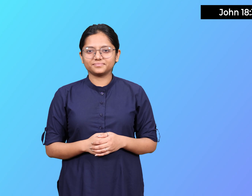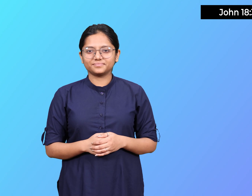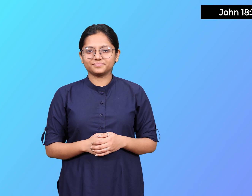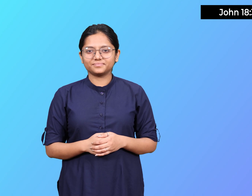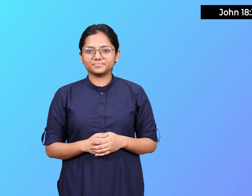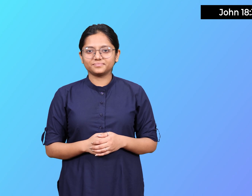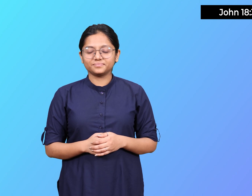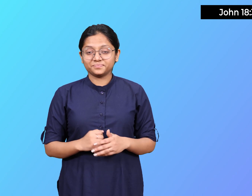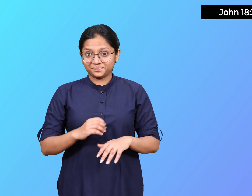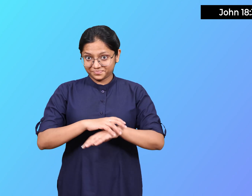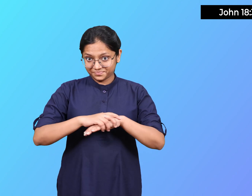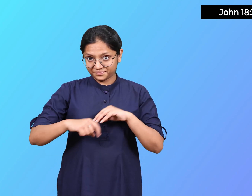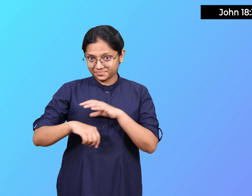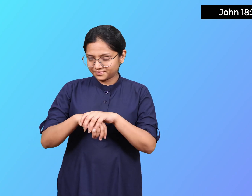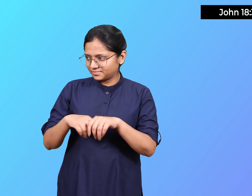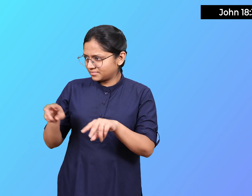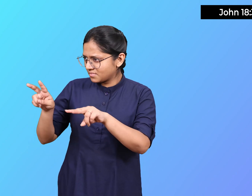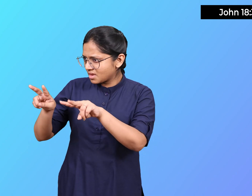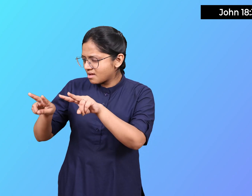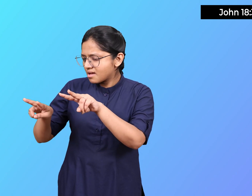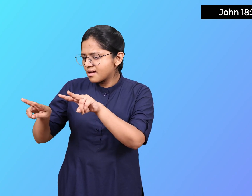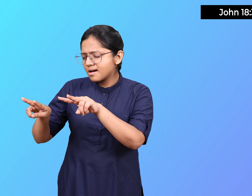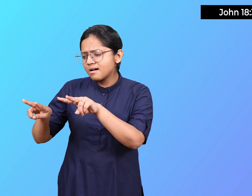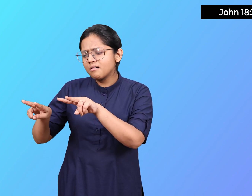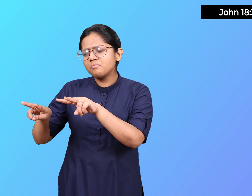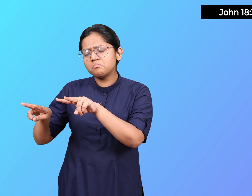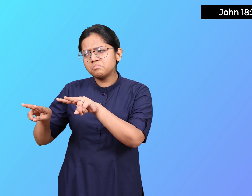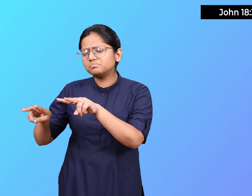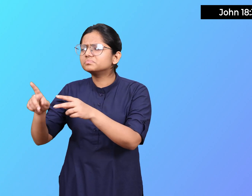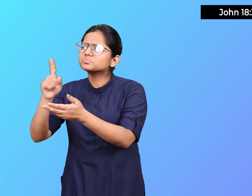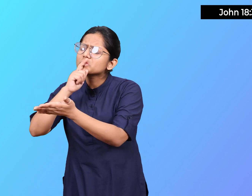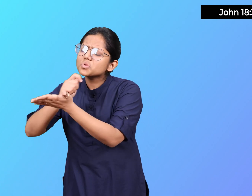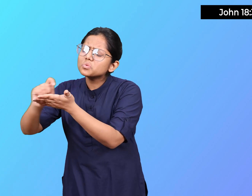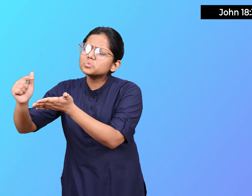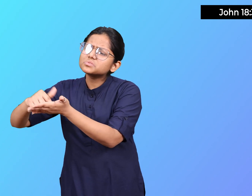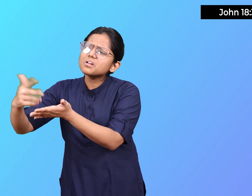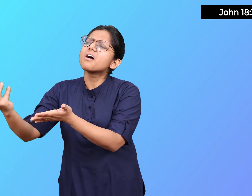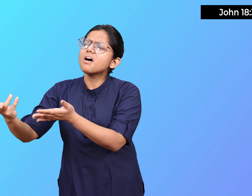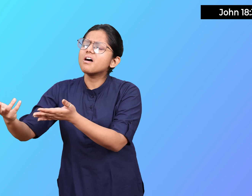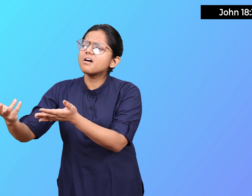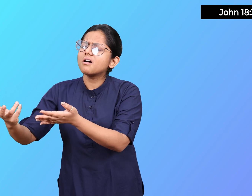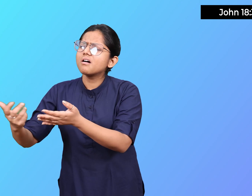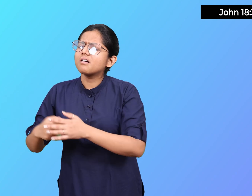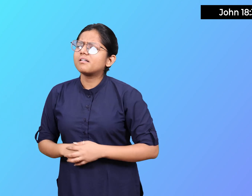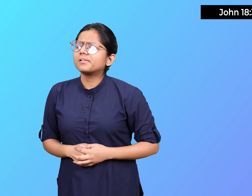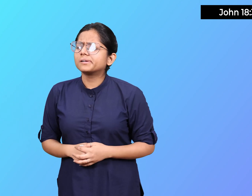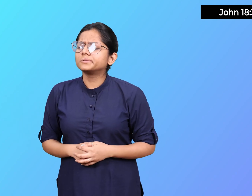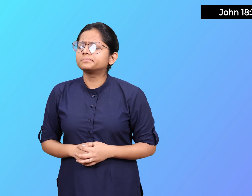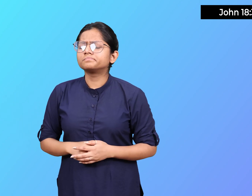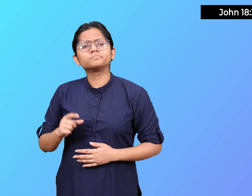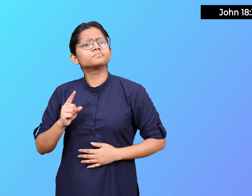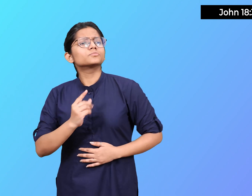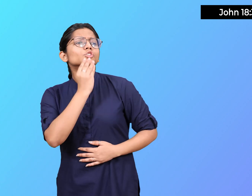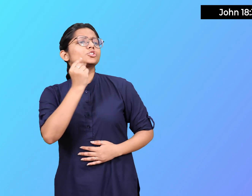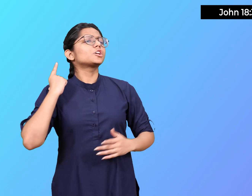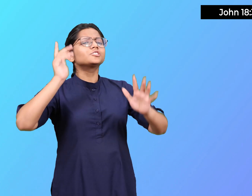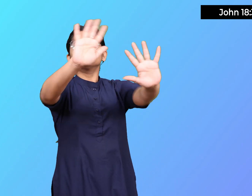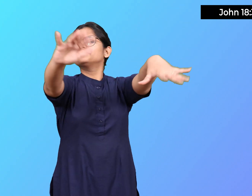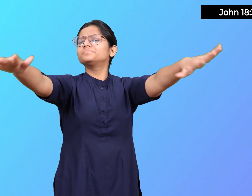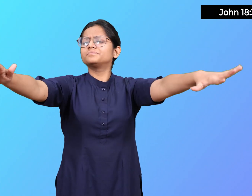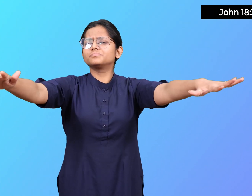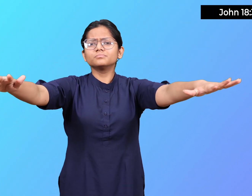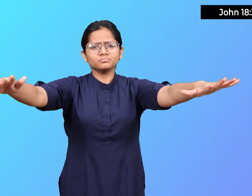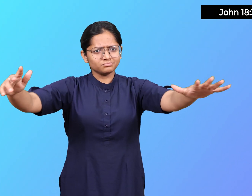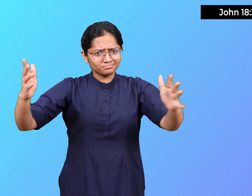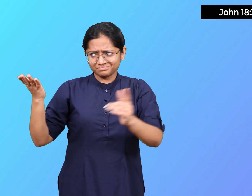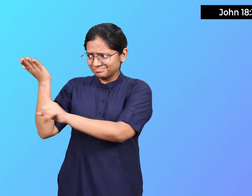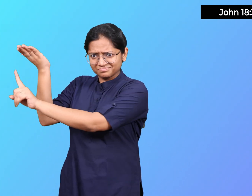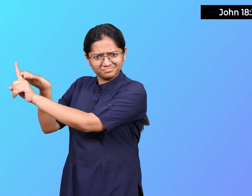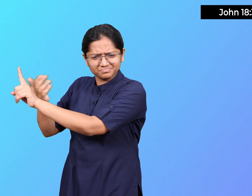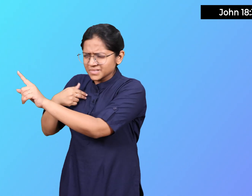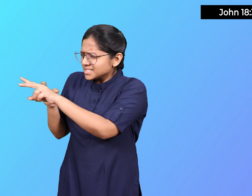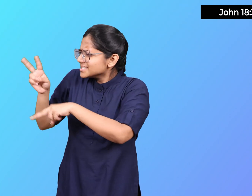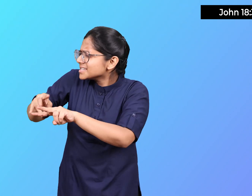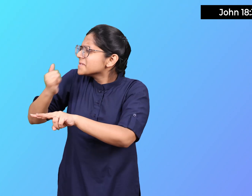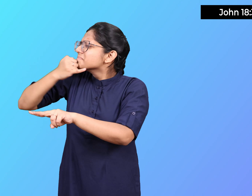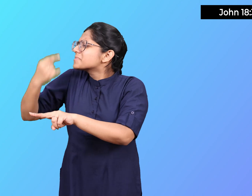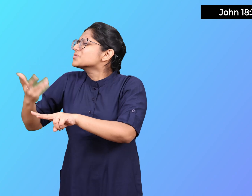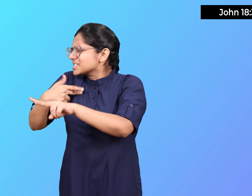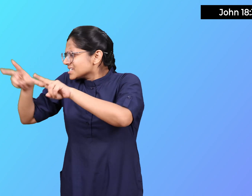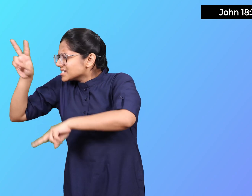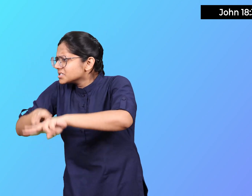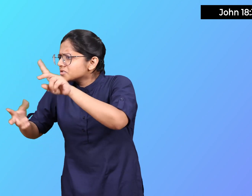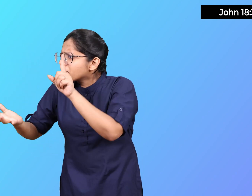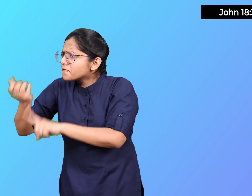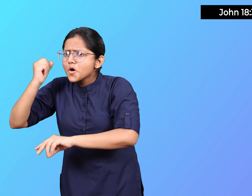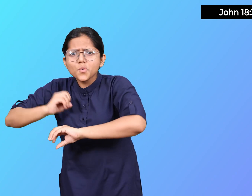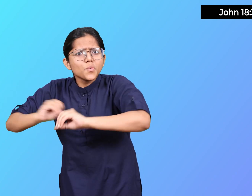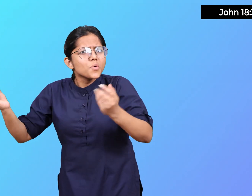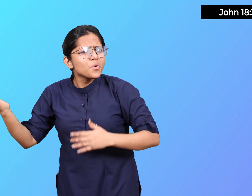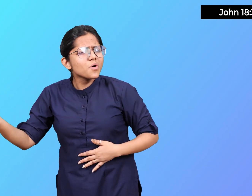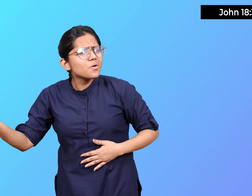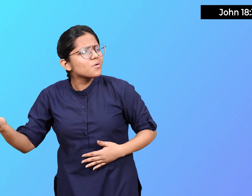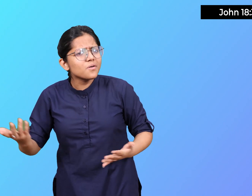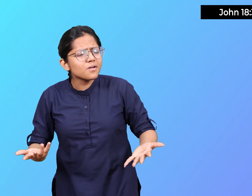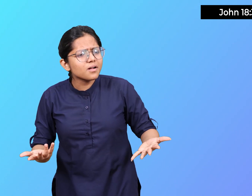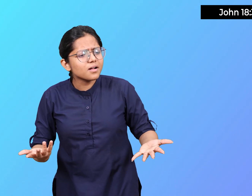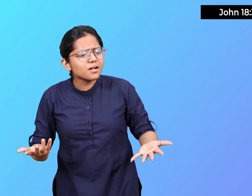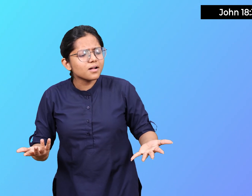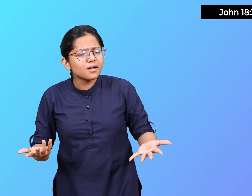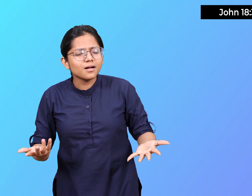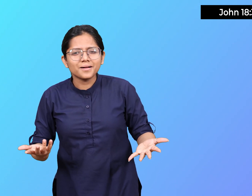Pilate said, “What is truth?” Then he went out to the Jewish leaders again and said to them, “I can find nothing against this man.